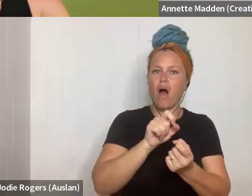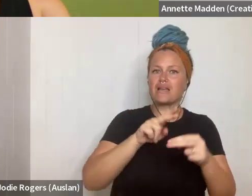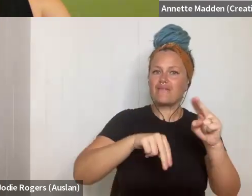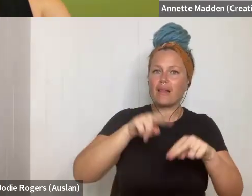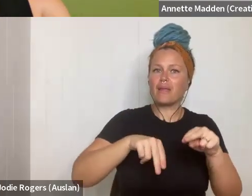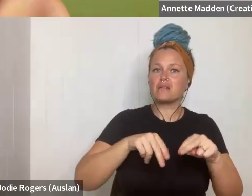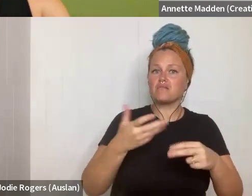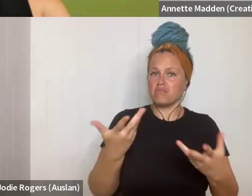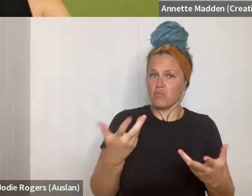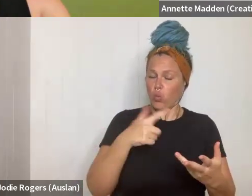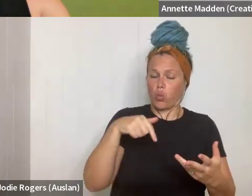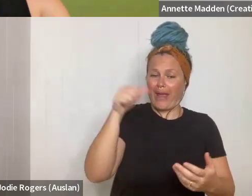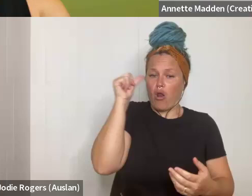if you're in a presentation phase